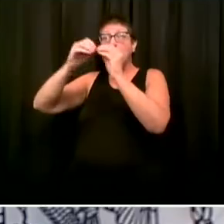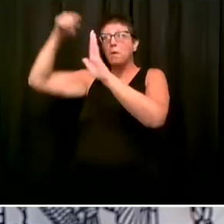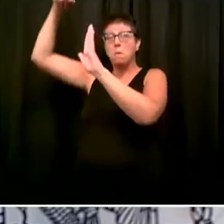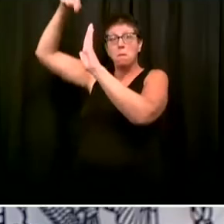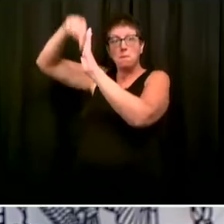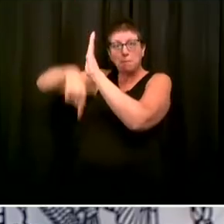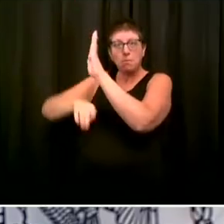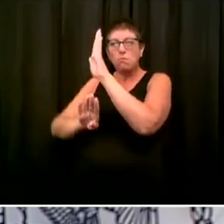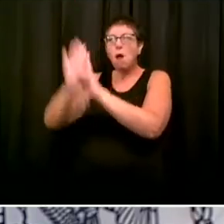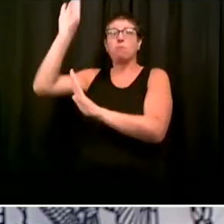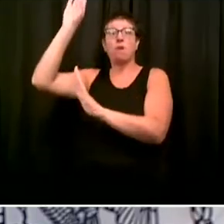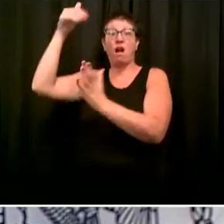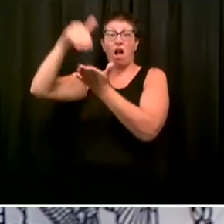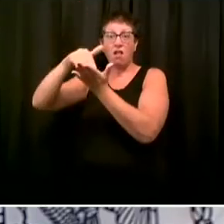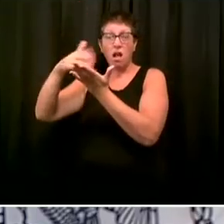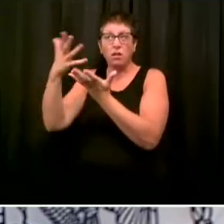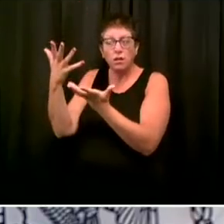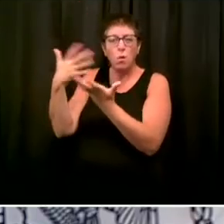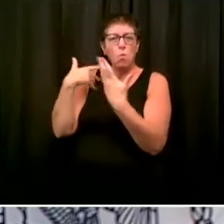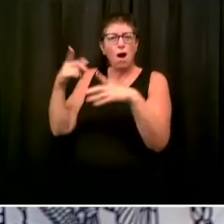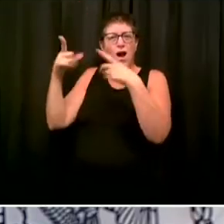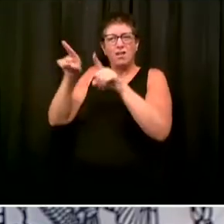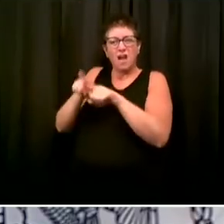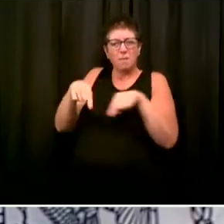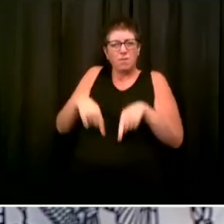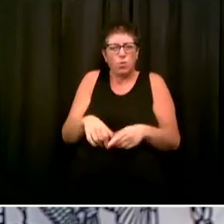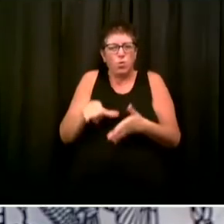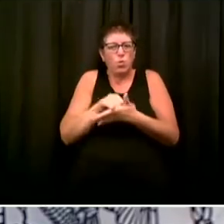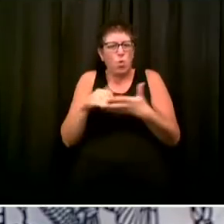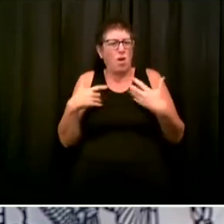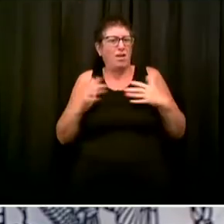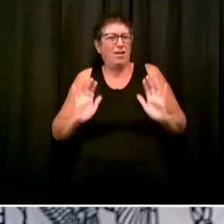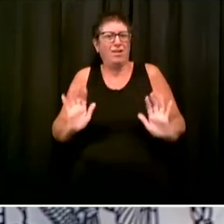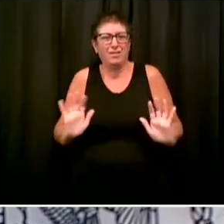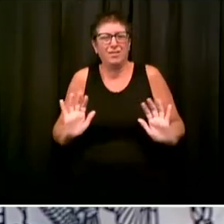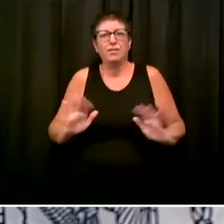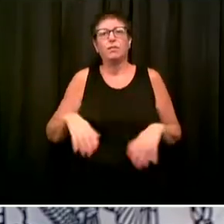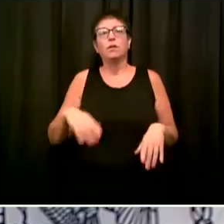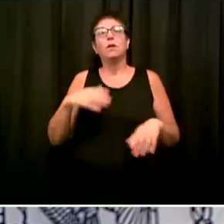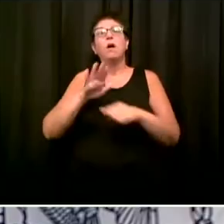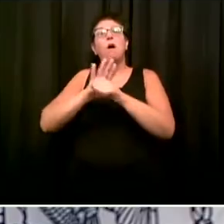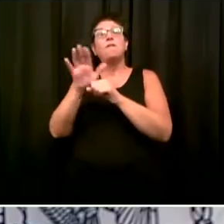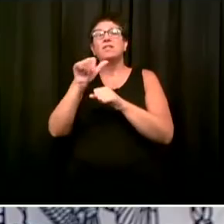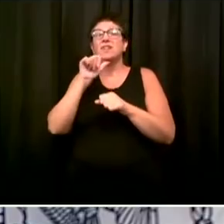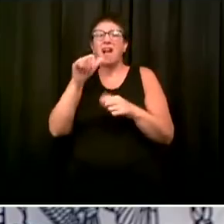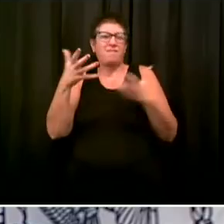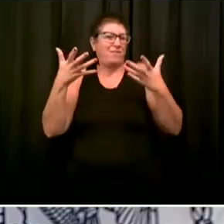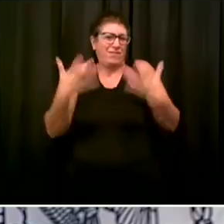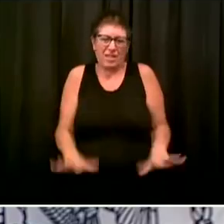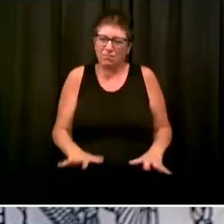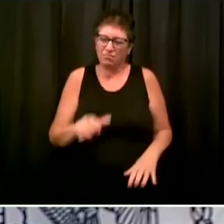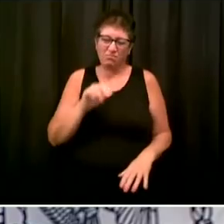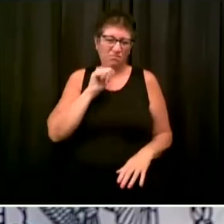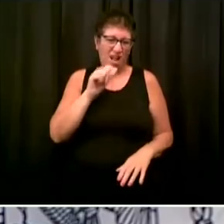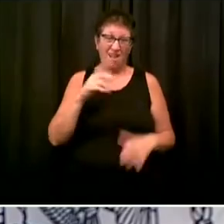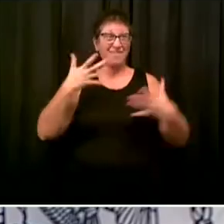EUROPE WHERE THEY ARE